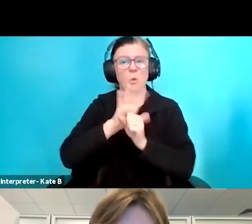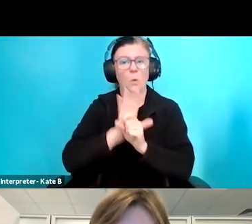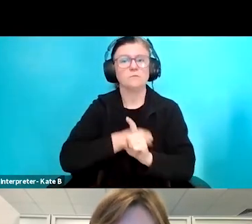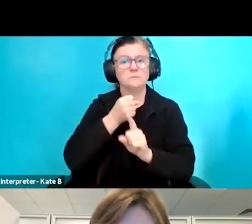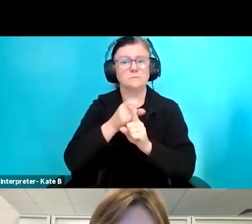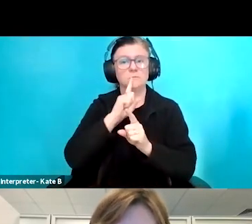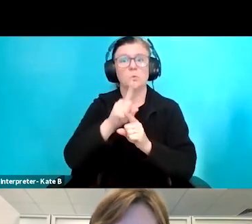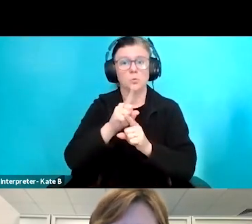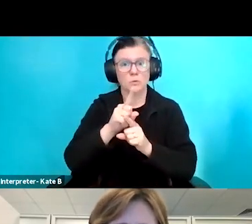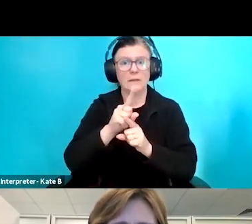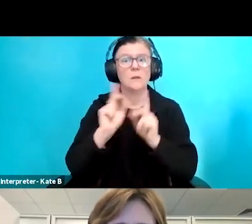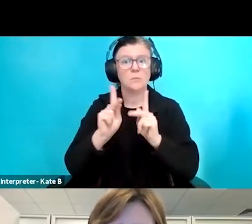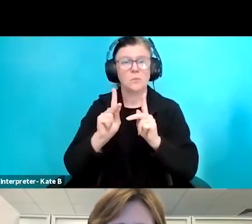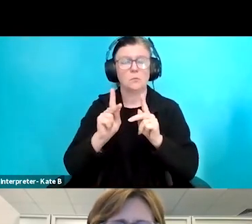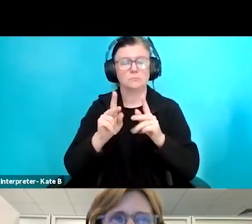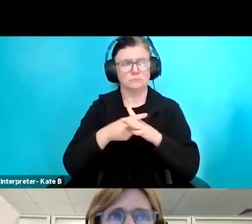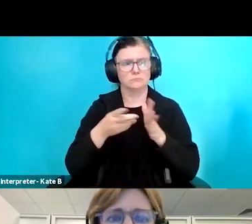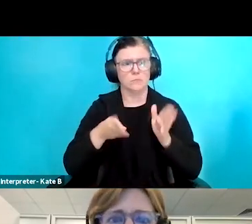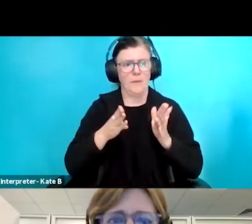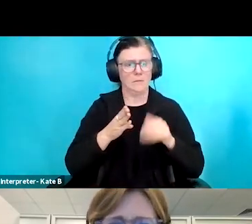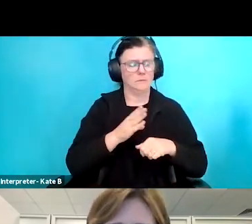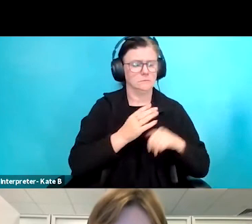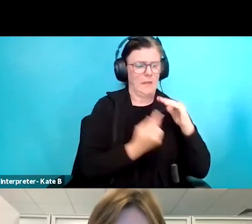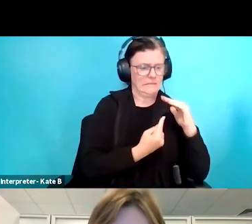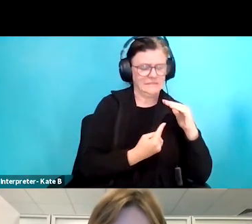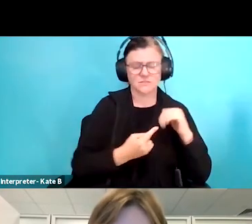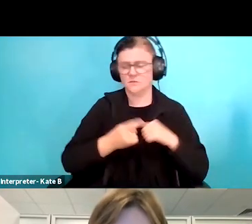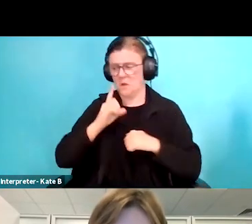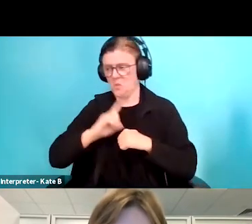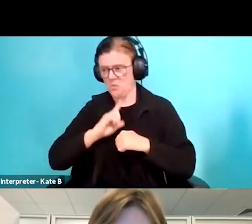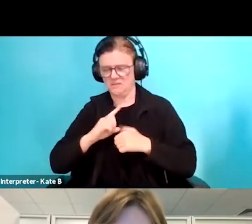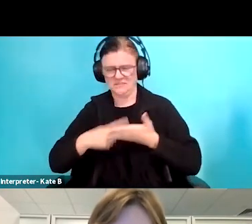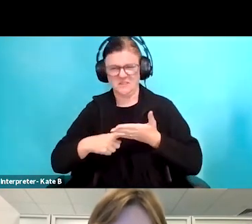isolation and loneliness and as I’ve talked previously in previous webinars